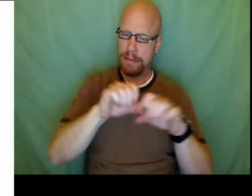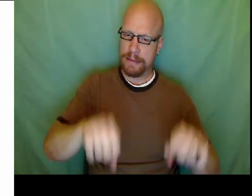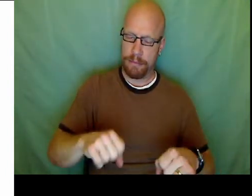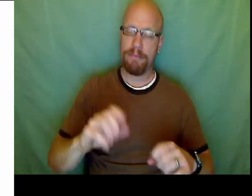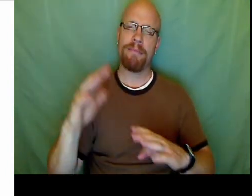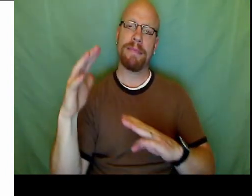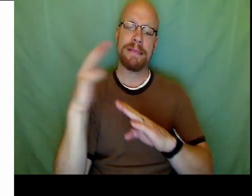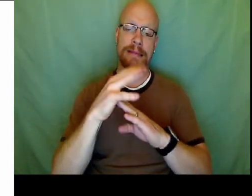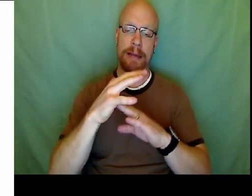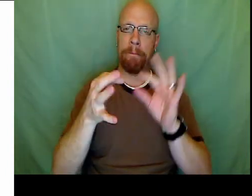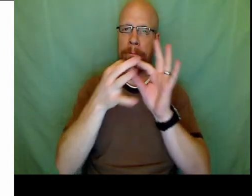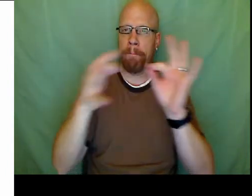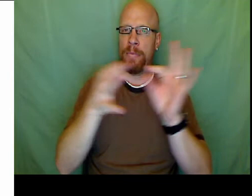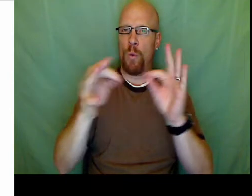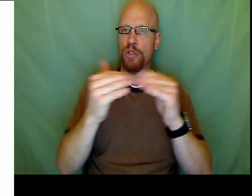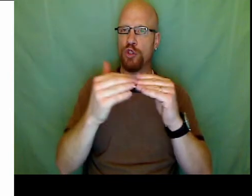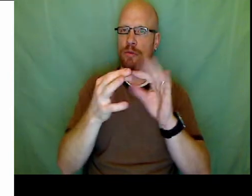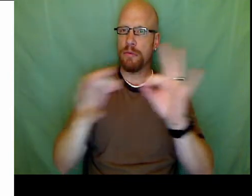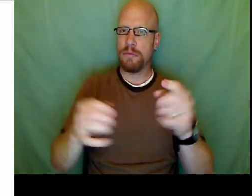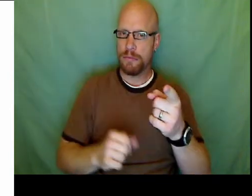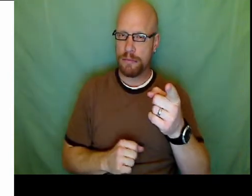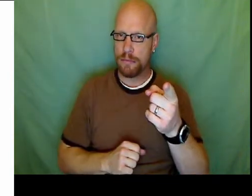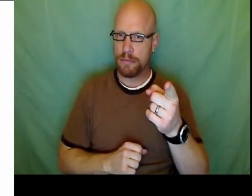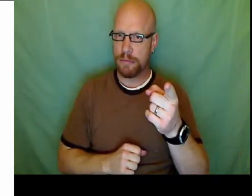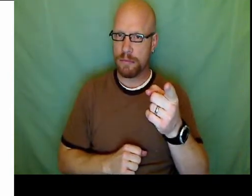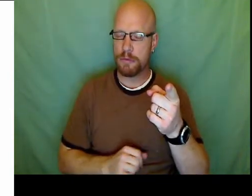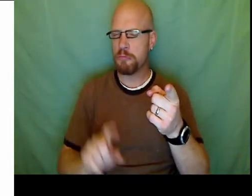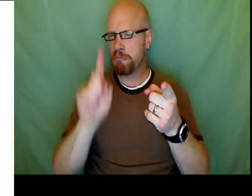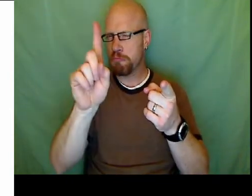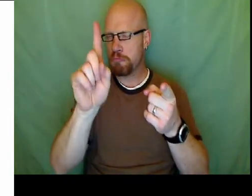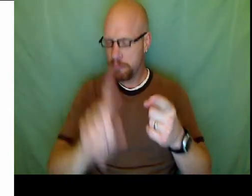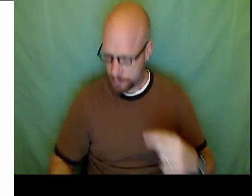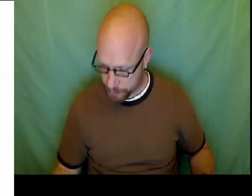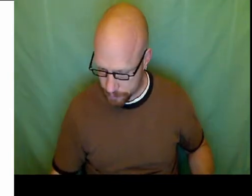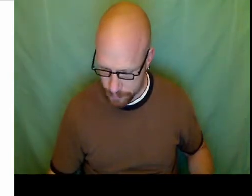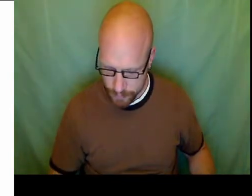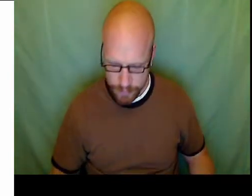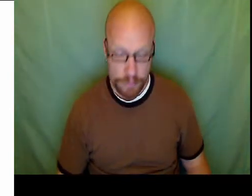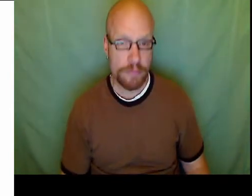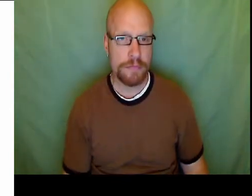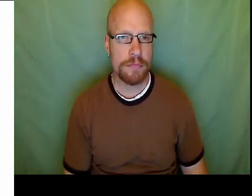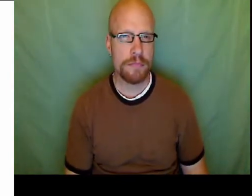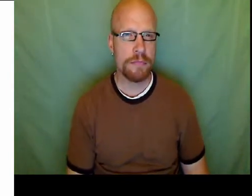no, I'm sorry, not the system, but the top equation. Multiply by -2. Watch.